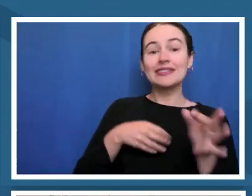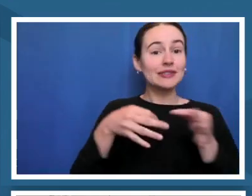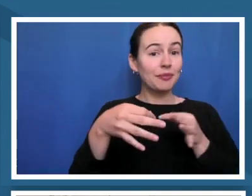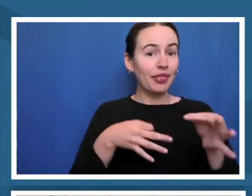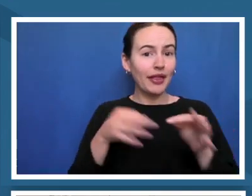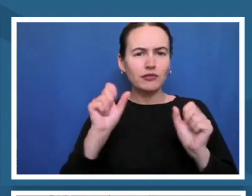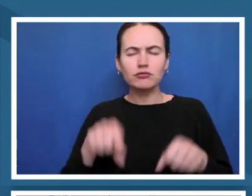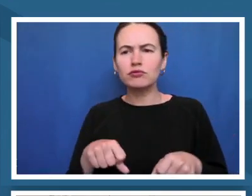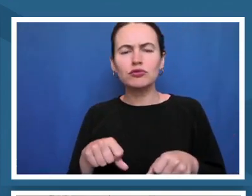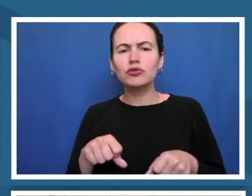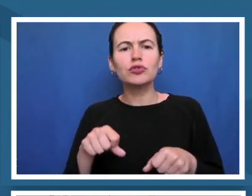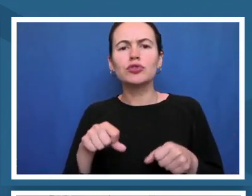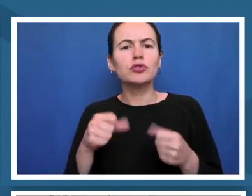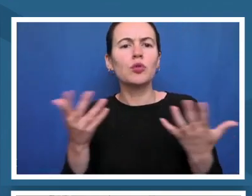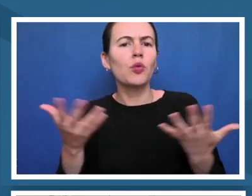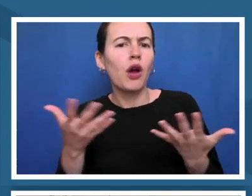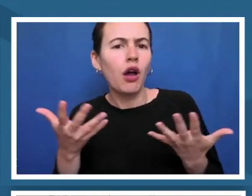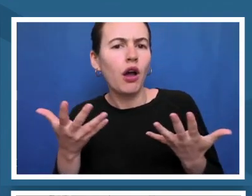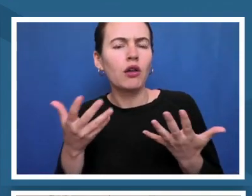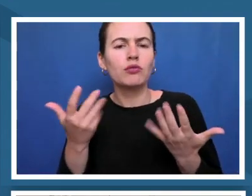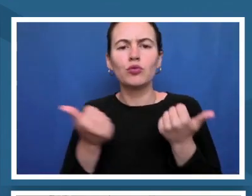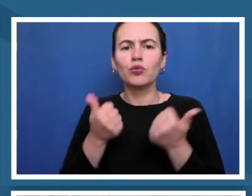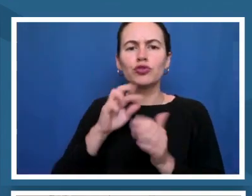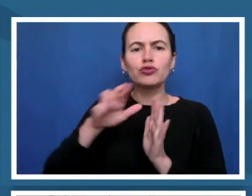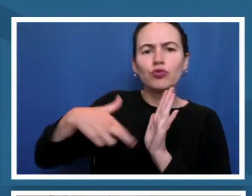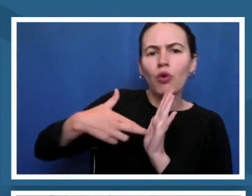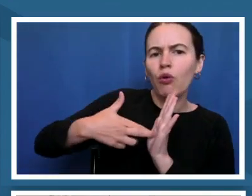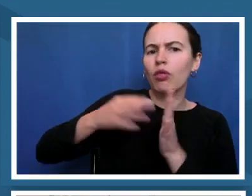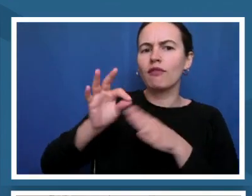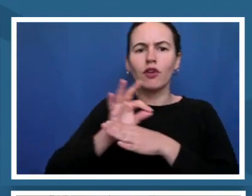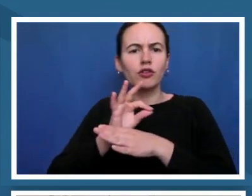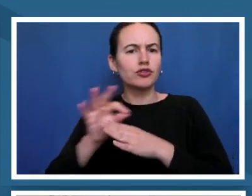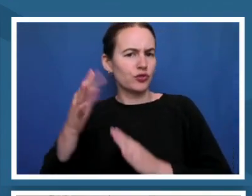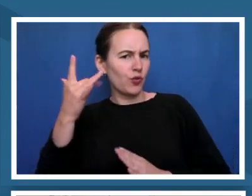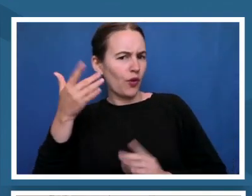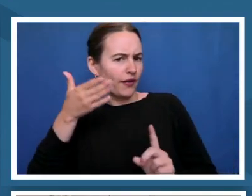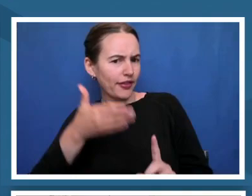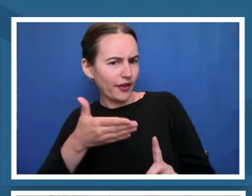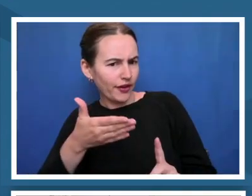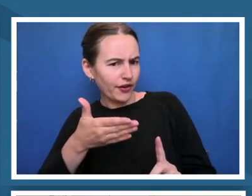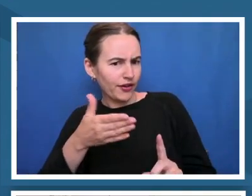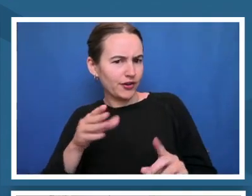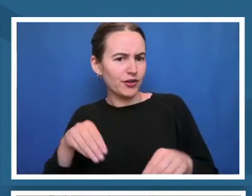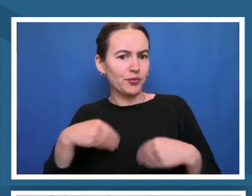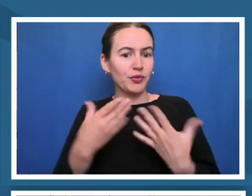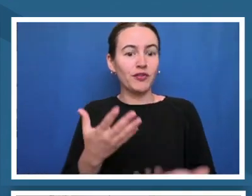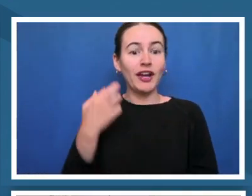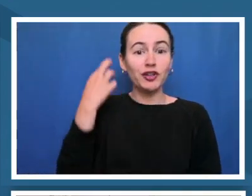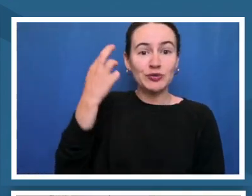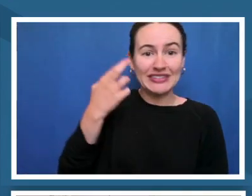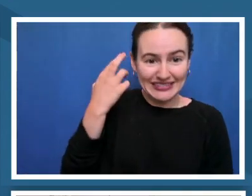function might it serve why might it be there give reason what makes you say